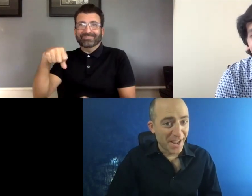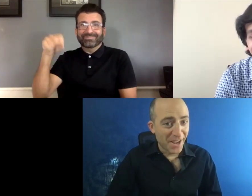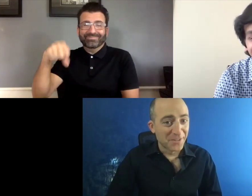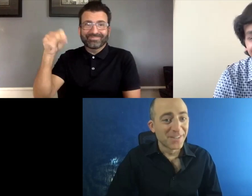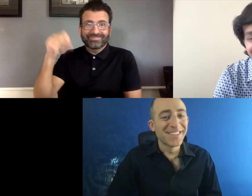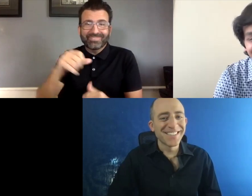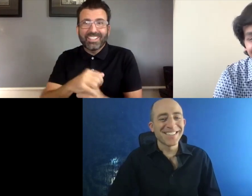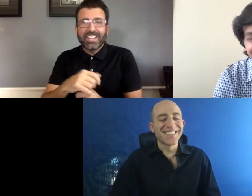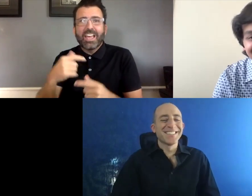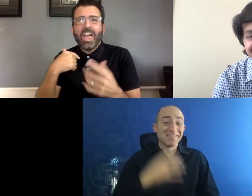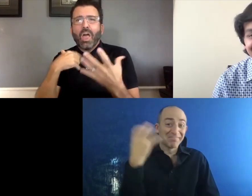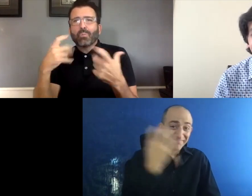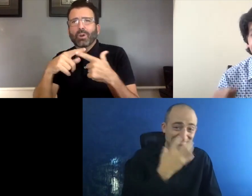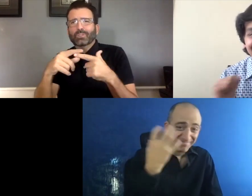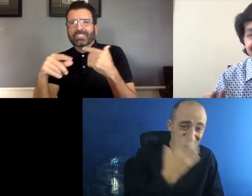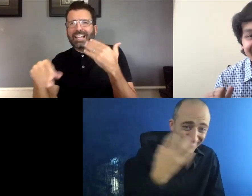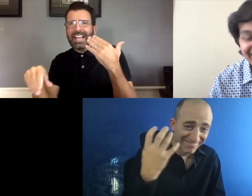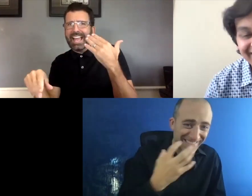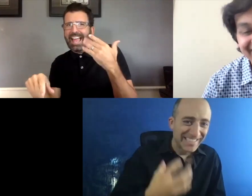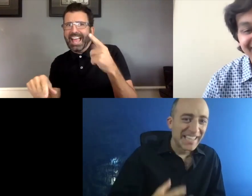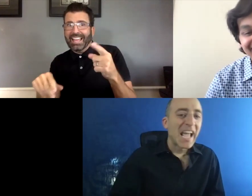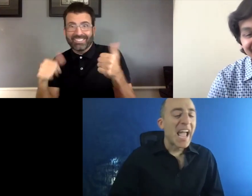Yeah! JOHN: And,